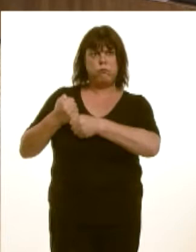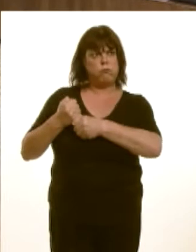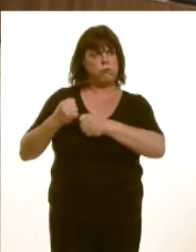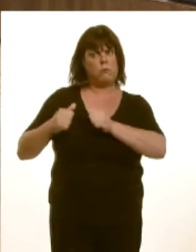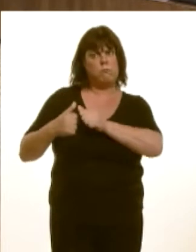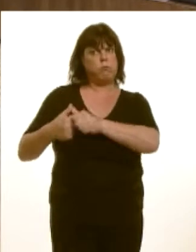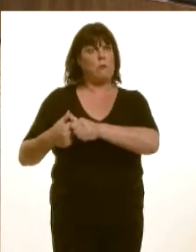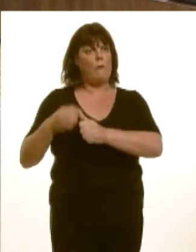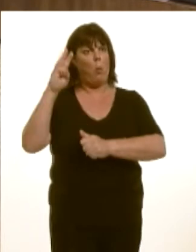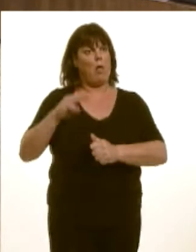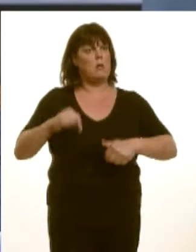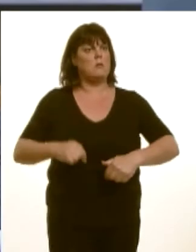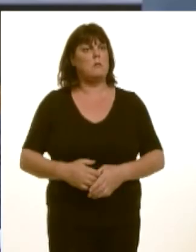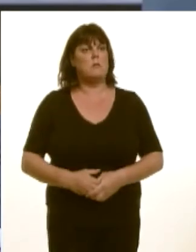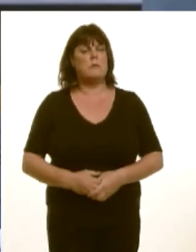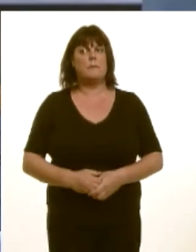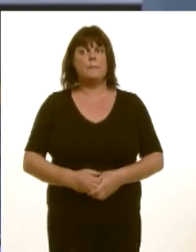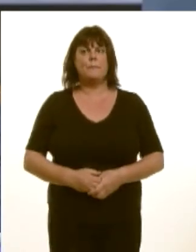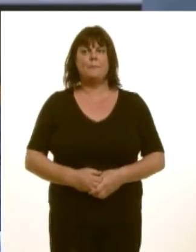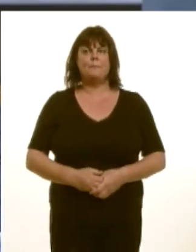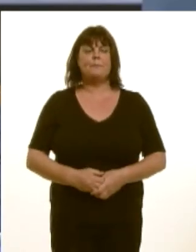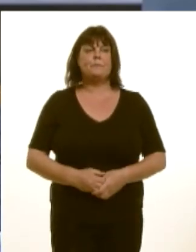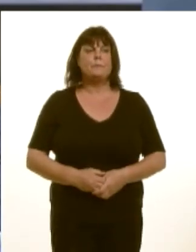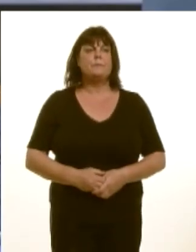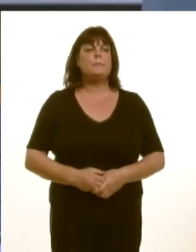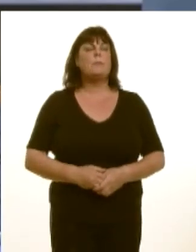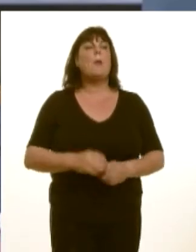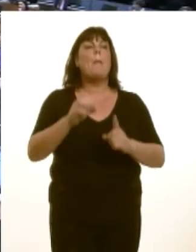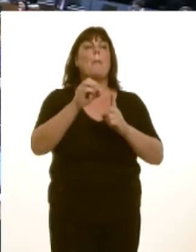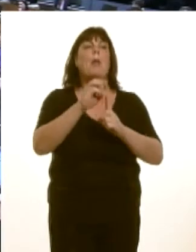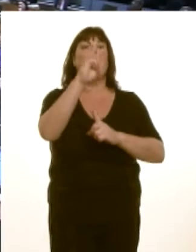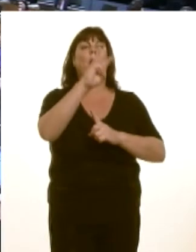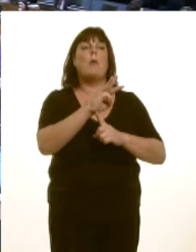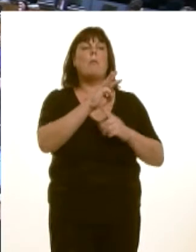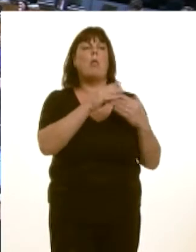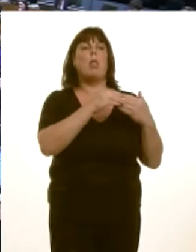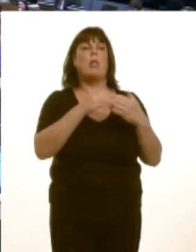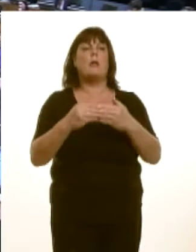Y Llywydd / The Presiding Officer: Finally, I call on Leanne Wood, leader of Plaid Cymru. Leanne Wood: Diolch, Lywydd.